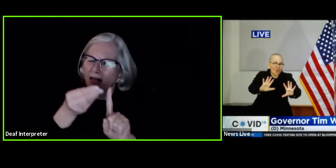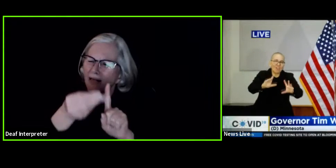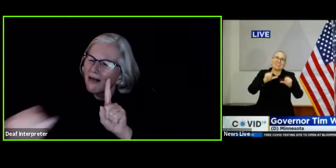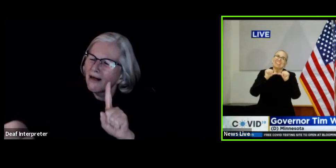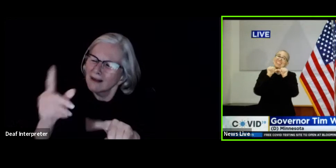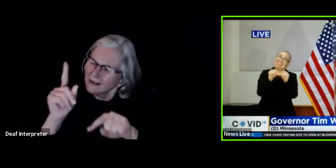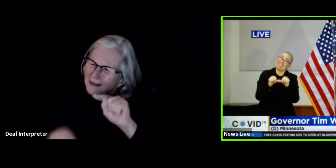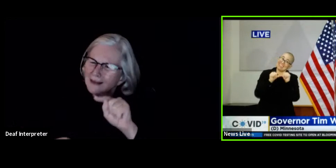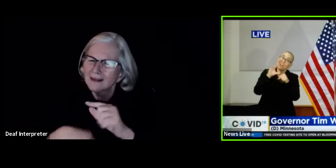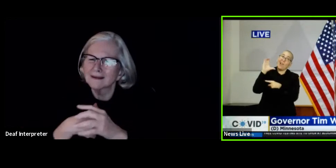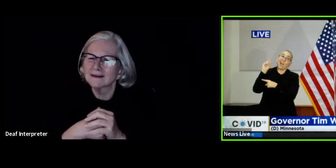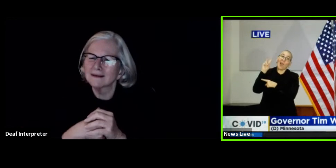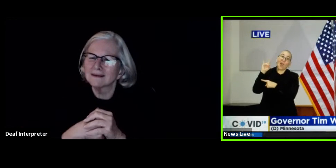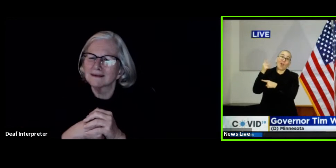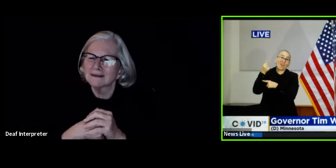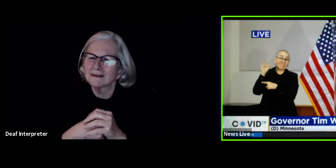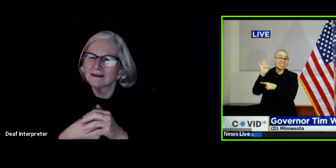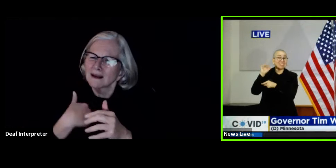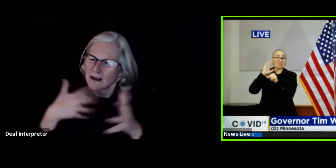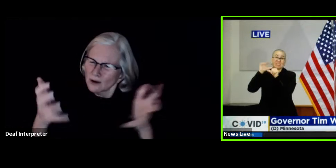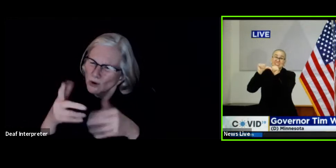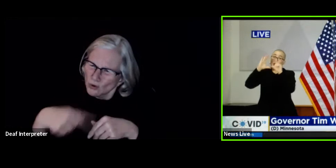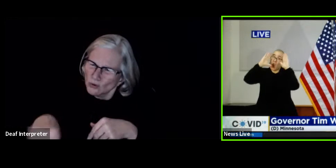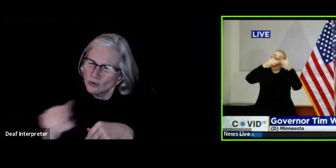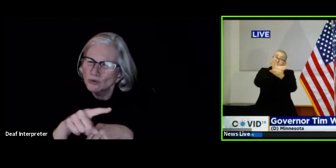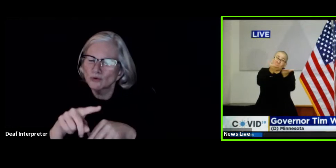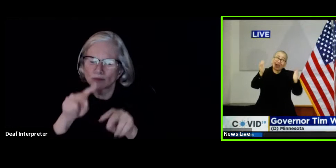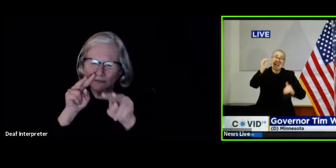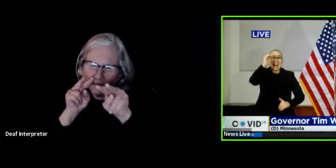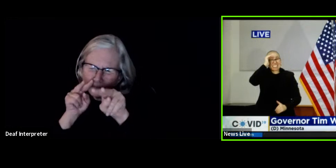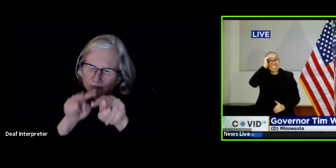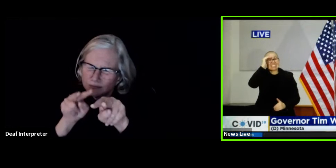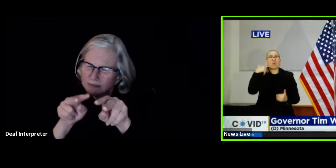AND YOU'VE GONE ON TO THE APPLE OR GOOGLE PLAY STORE AND YOU